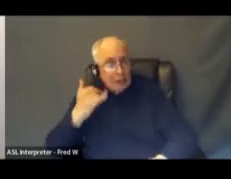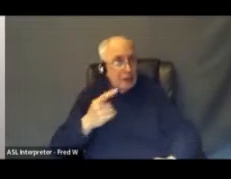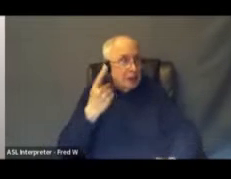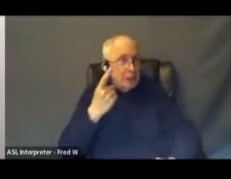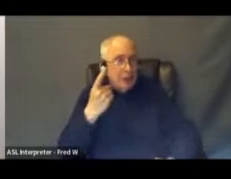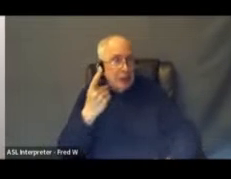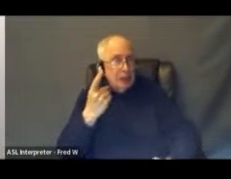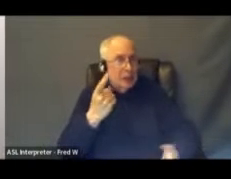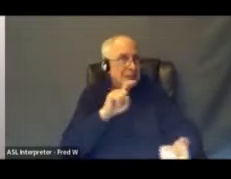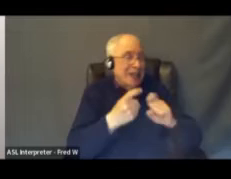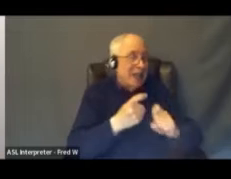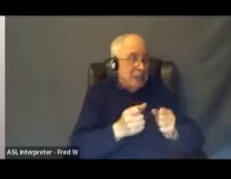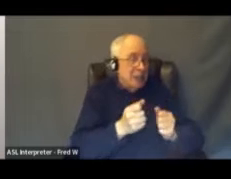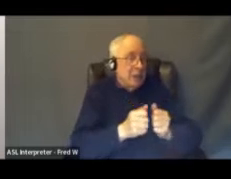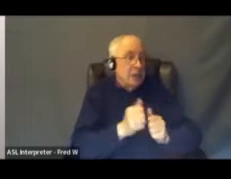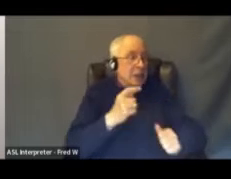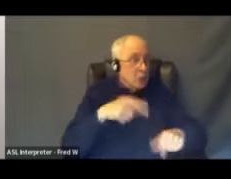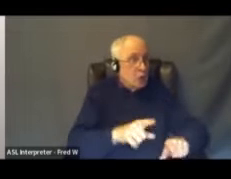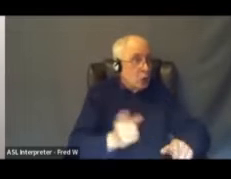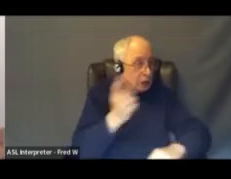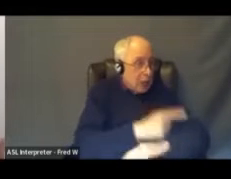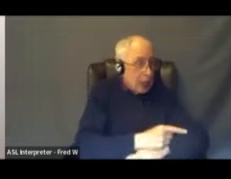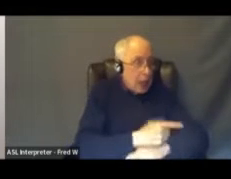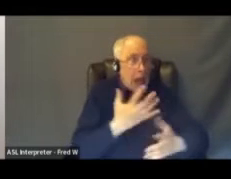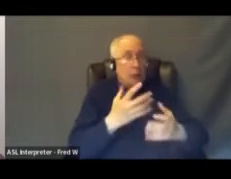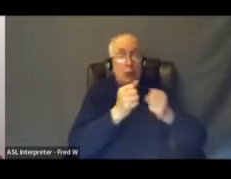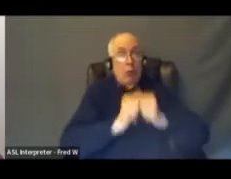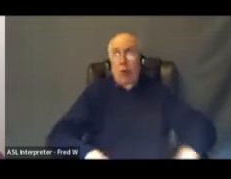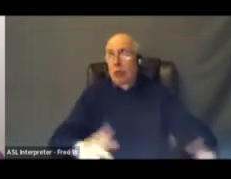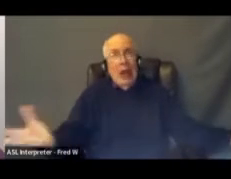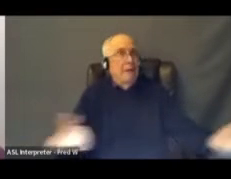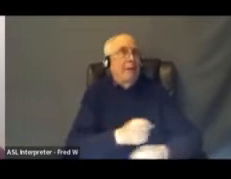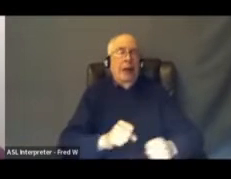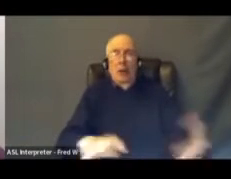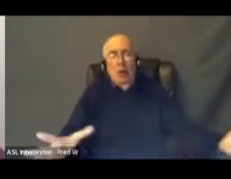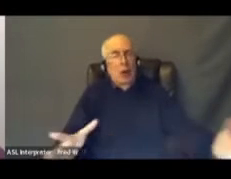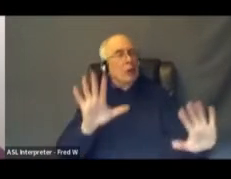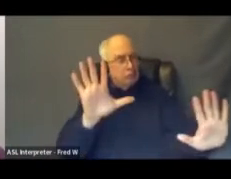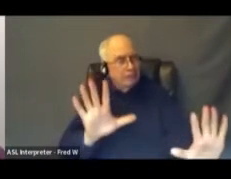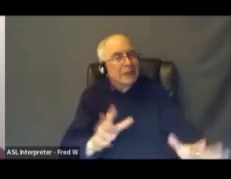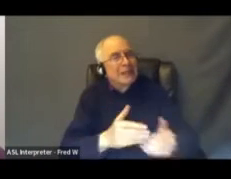day that changes, then I will lose everything. And so then I asked okay, but in general, how often are you losing things that